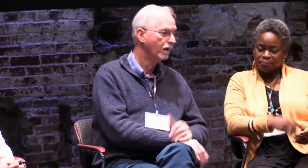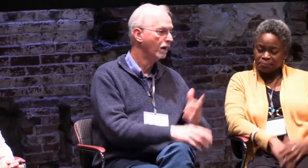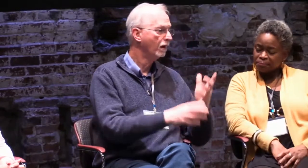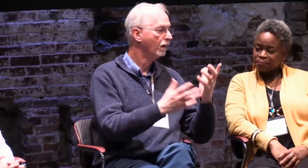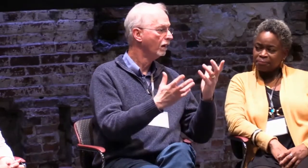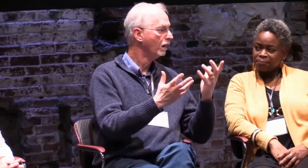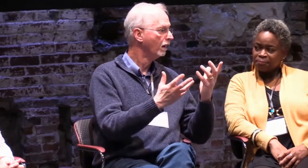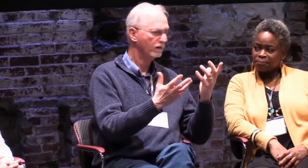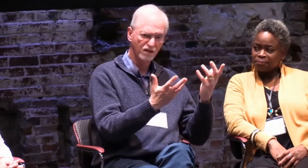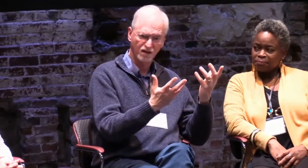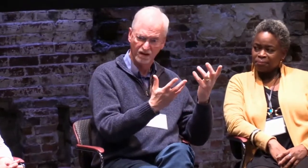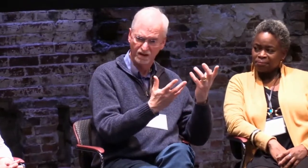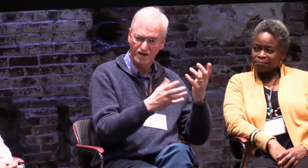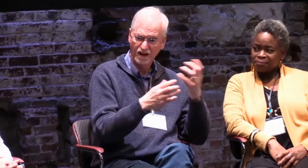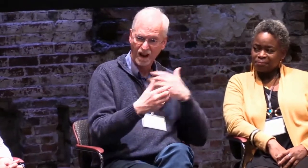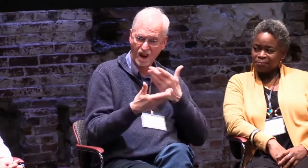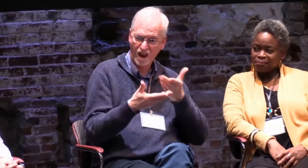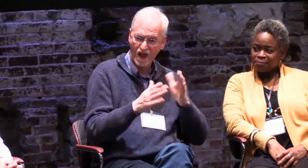And those are possibilities for material.